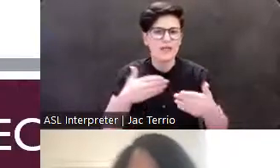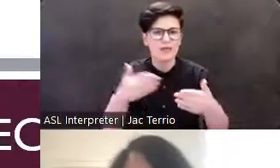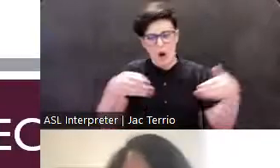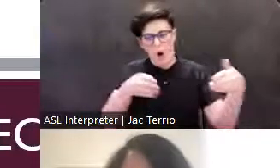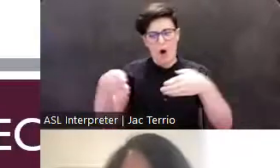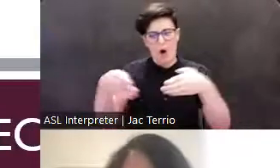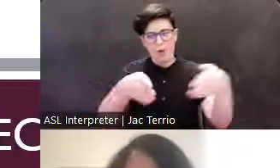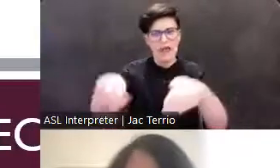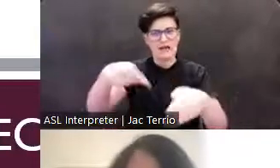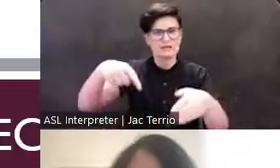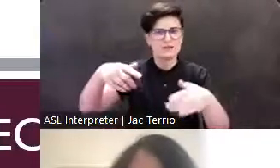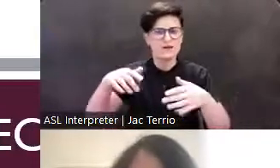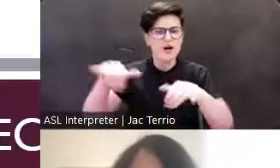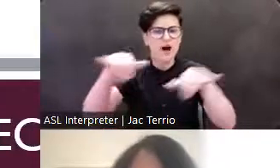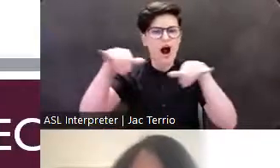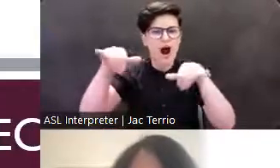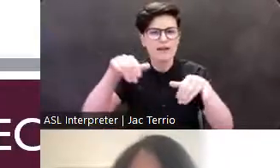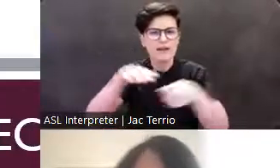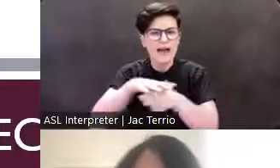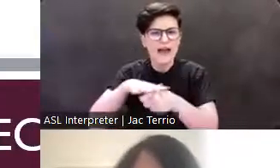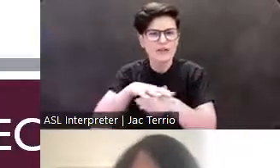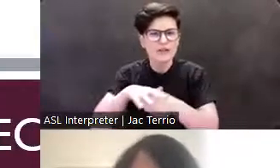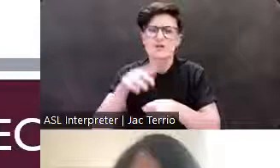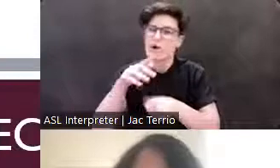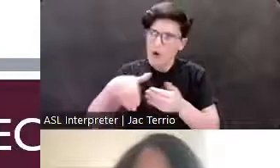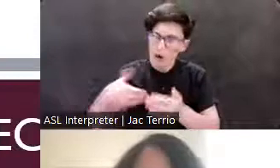All of those, there has to be compliance with the ADA.